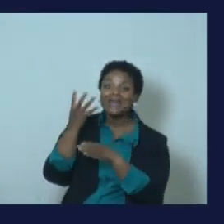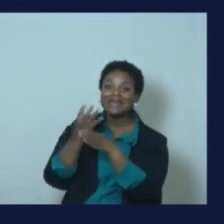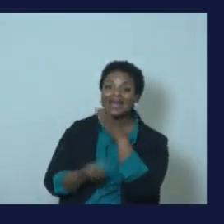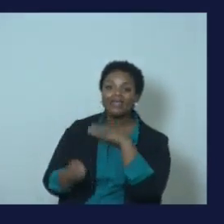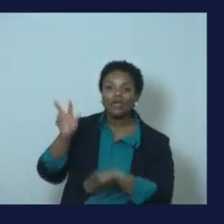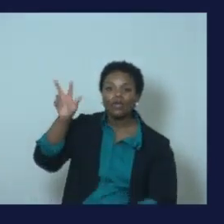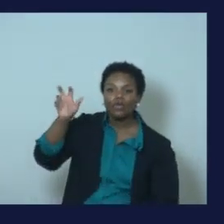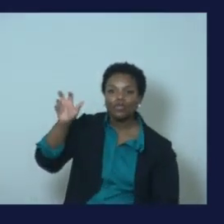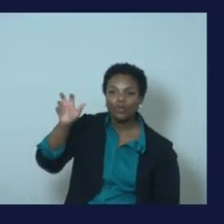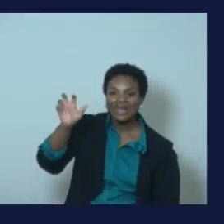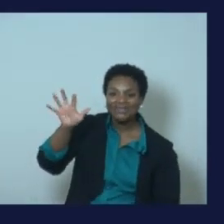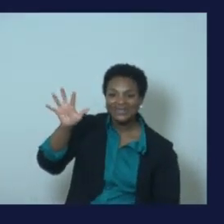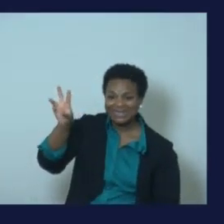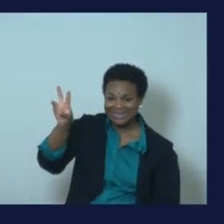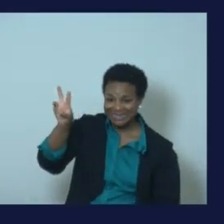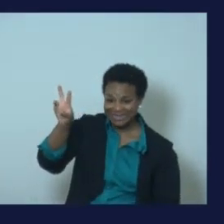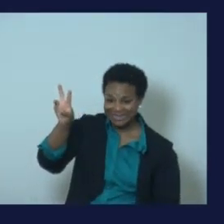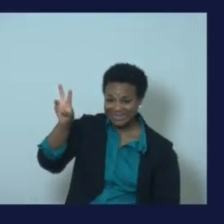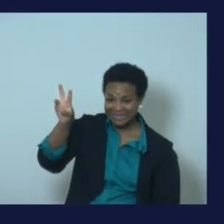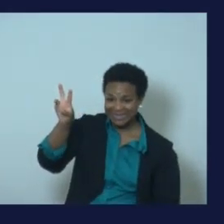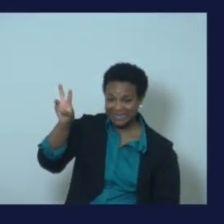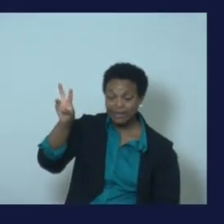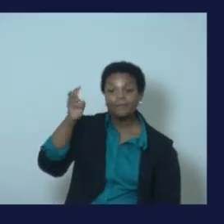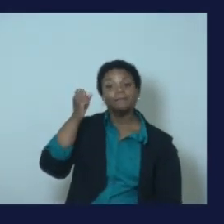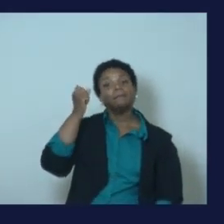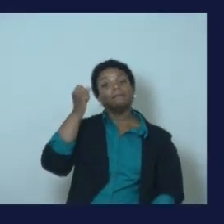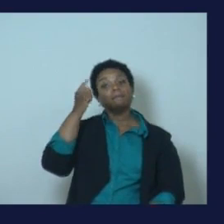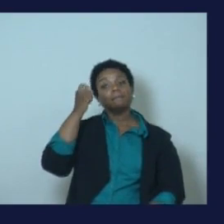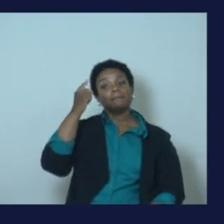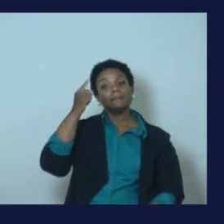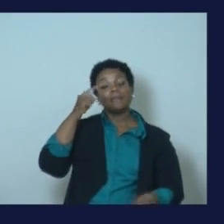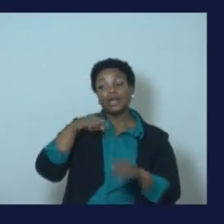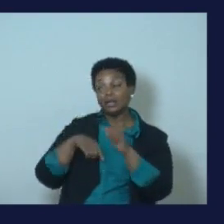NUMBER OF WAYS ON MAY 31ST, RIGHT SO MONTH AND A HALF LATER.